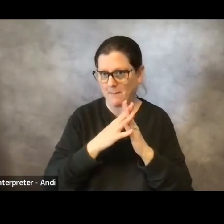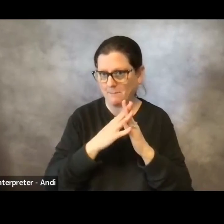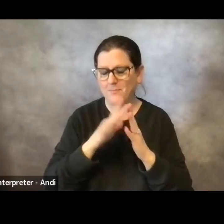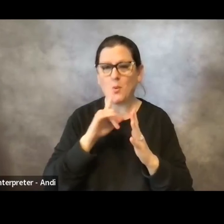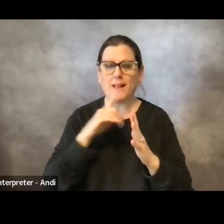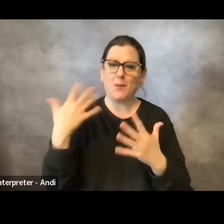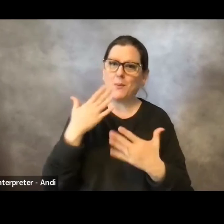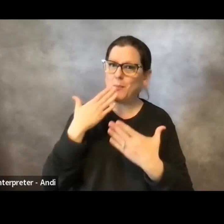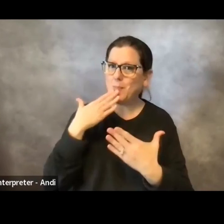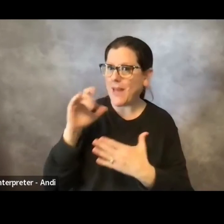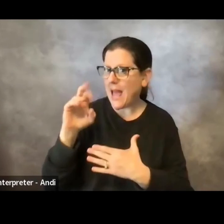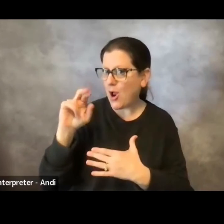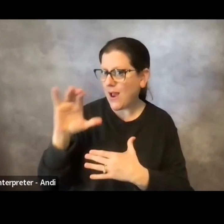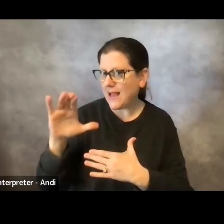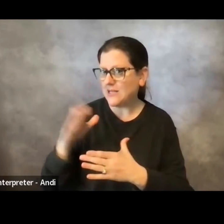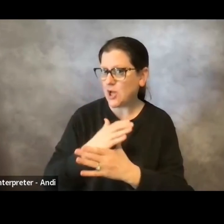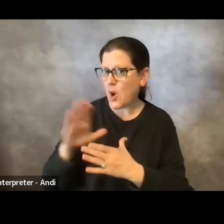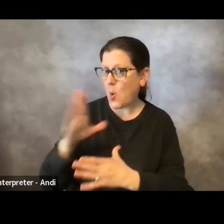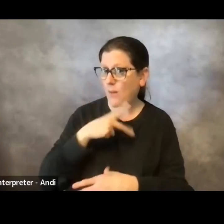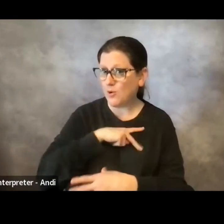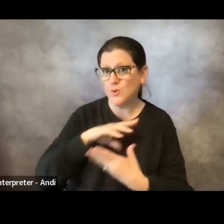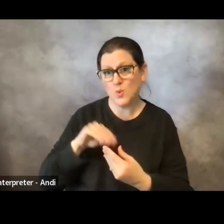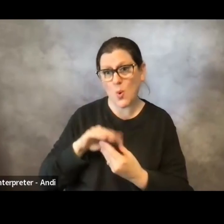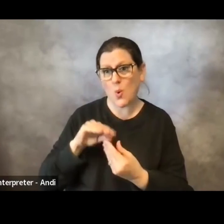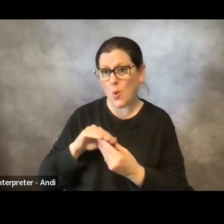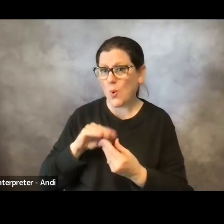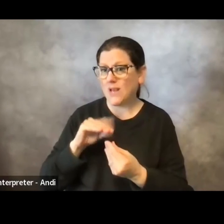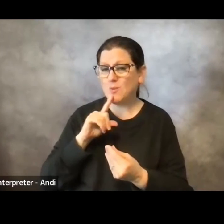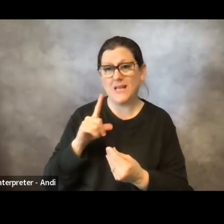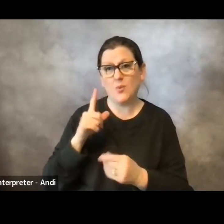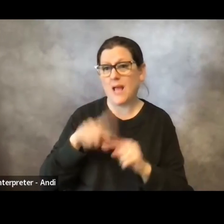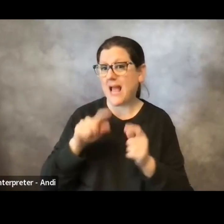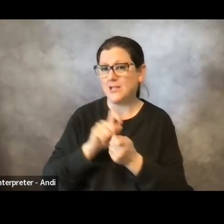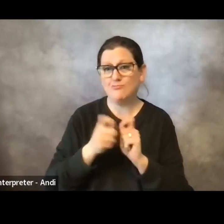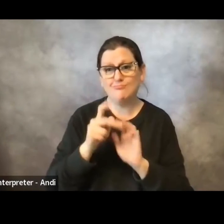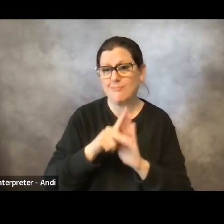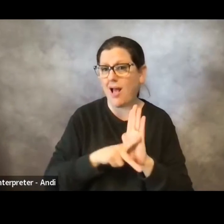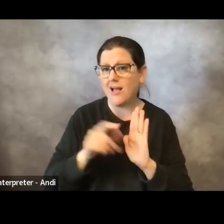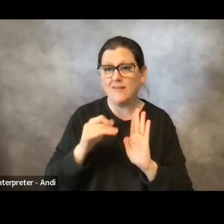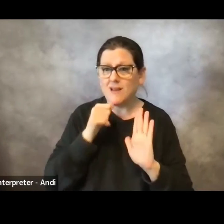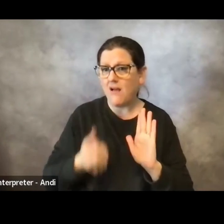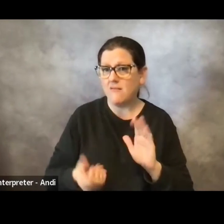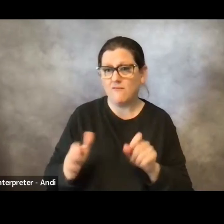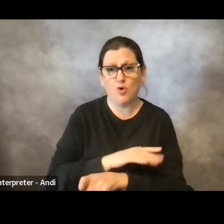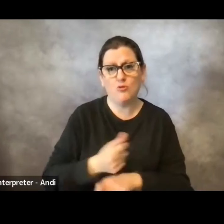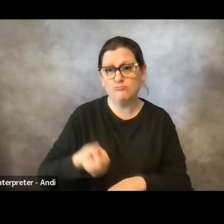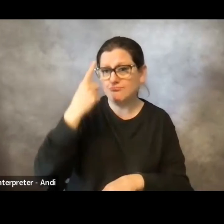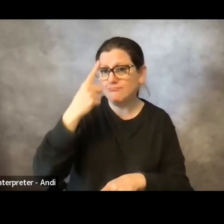Eric, you share your very personal stories, because truthfully, we can't change policy without really understanding the impacts that policies are having on people's